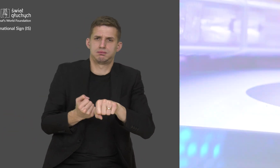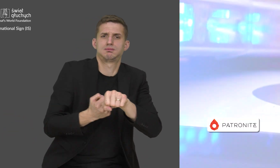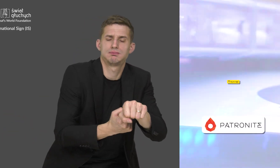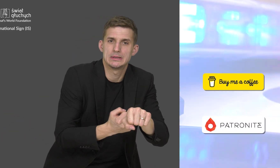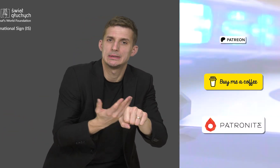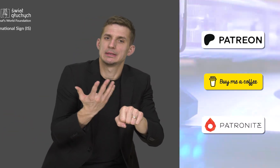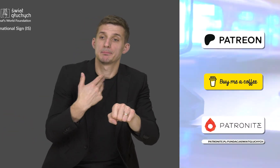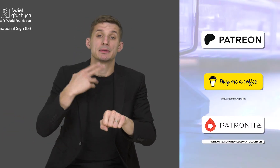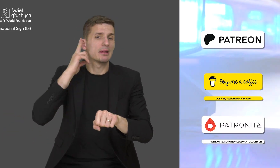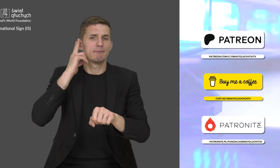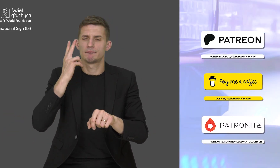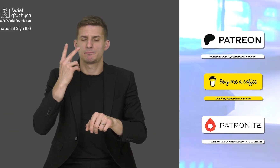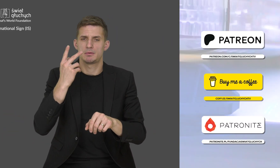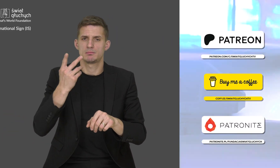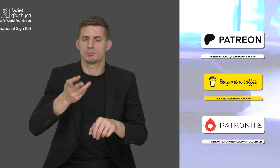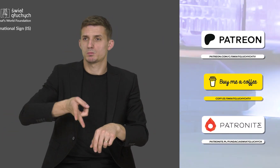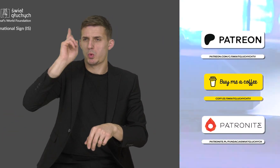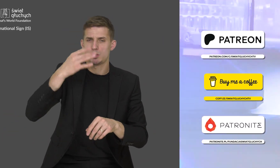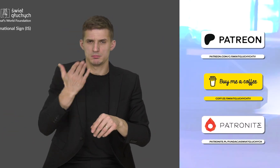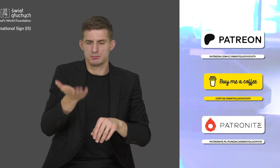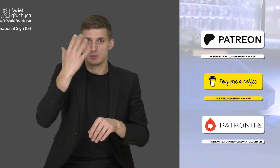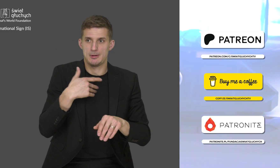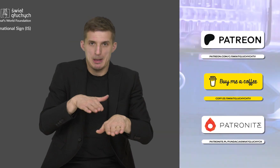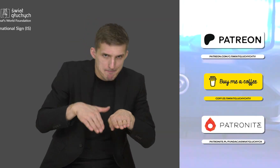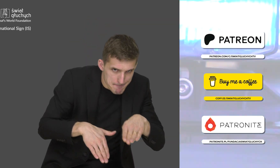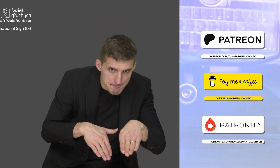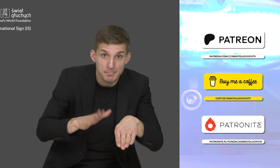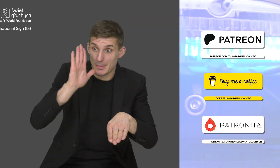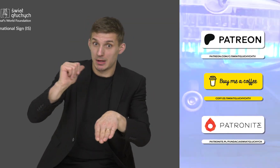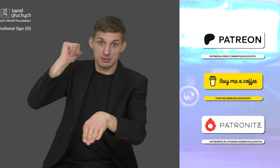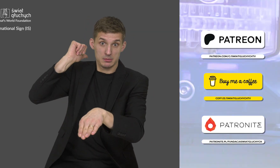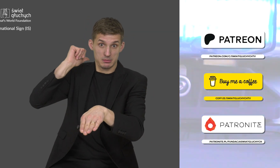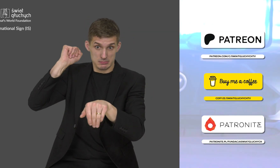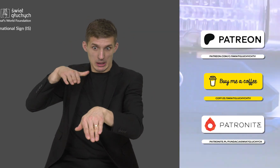and, in extreme cases, could put themselves in danger by doing so.